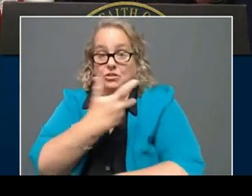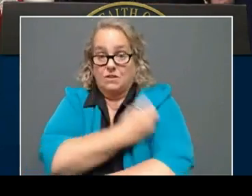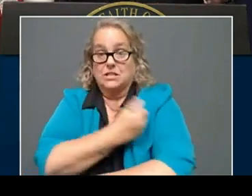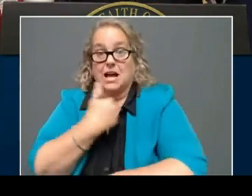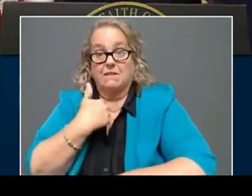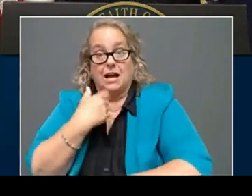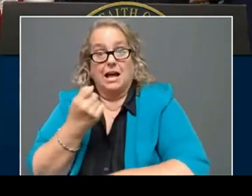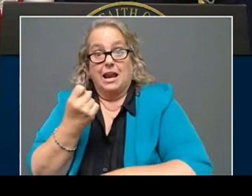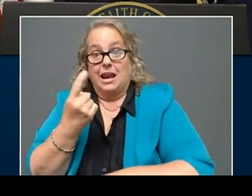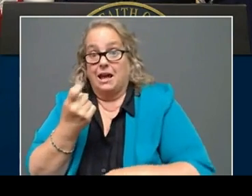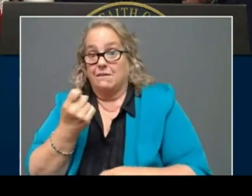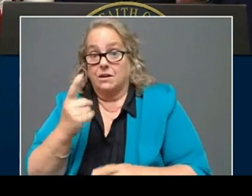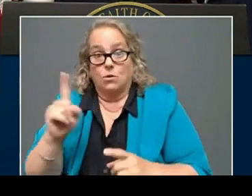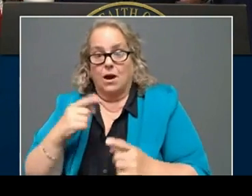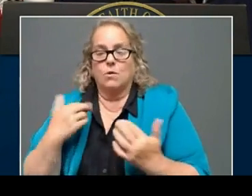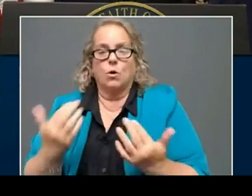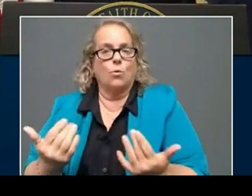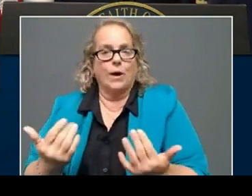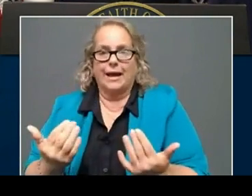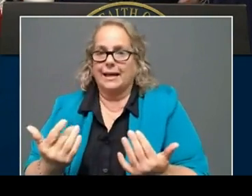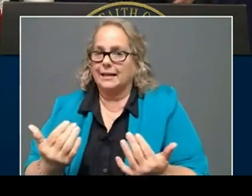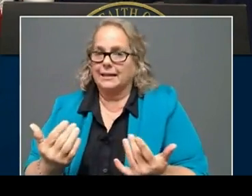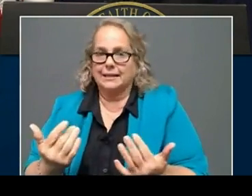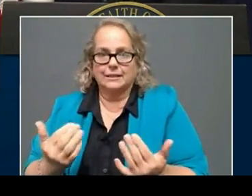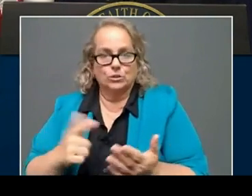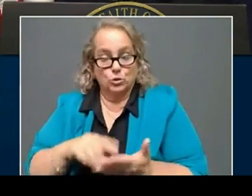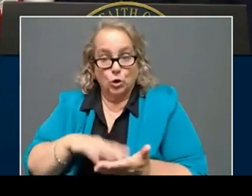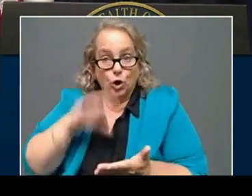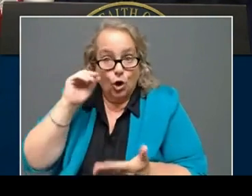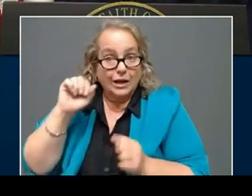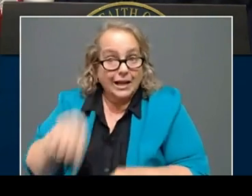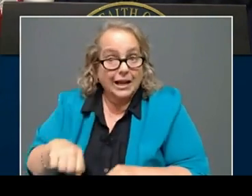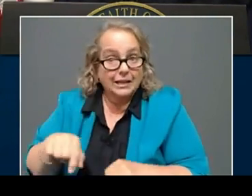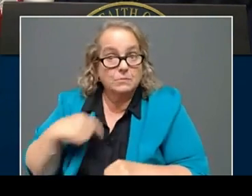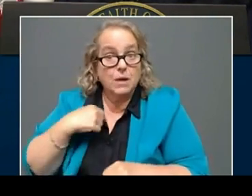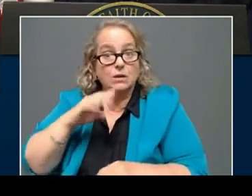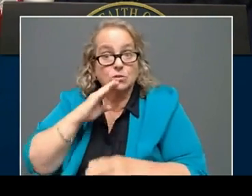waiting every single day to learn when she can get vaccinated is what we're